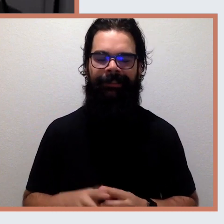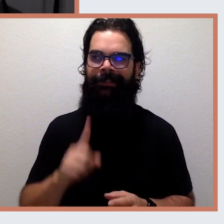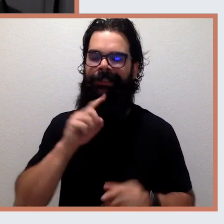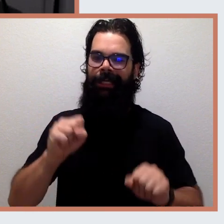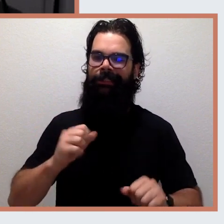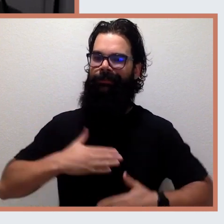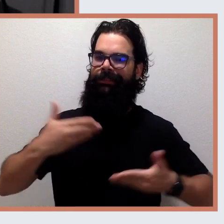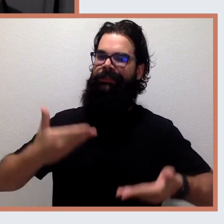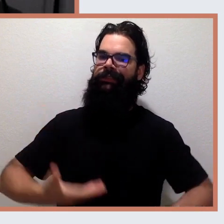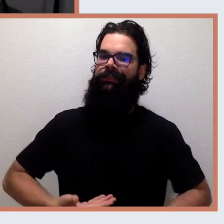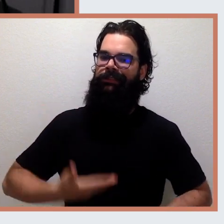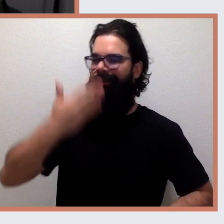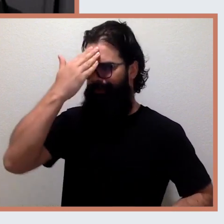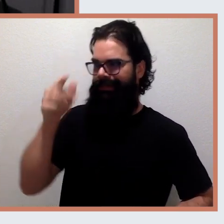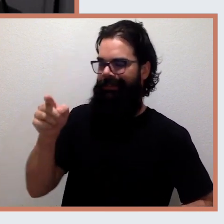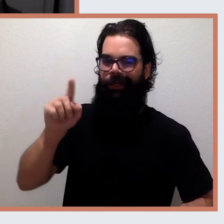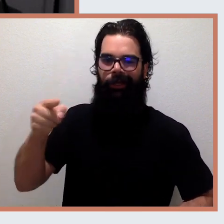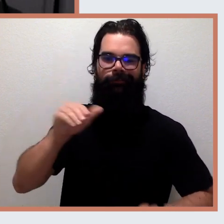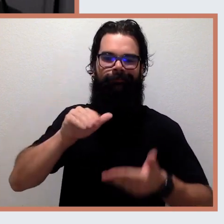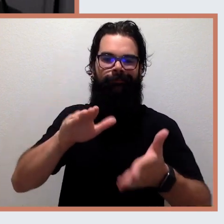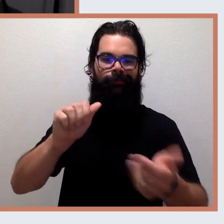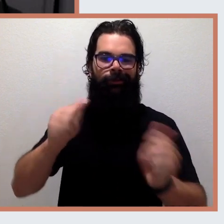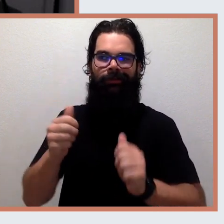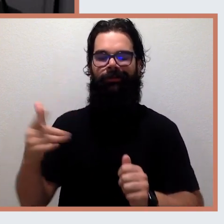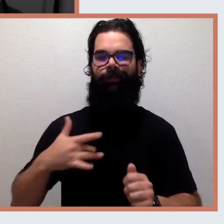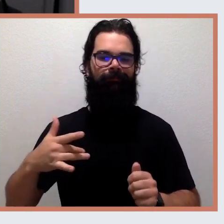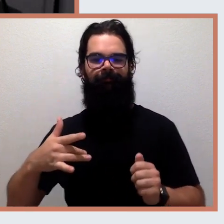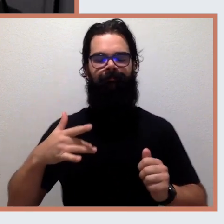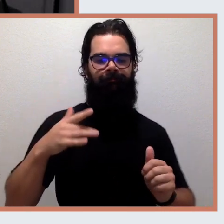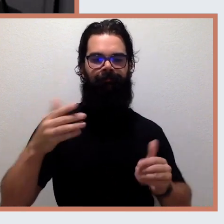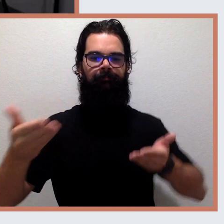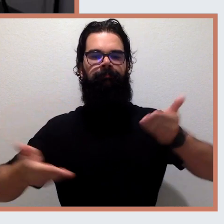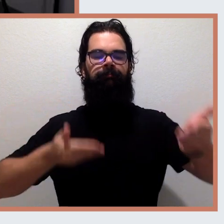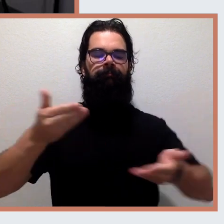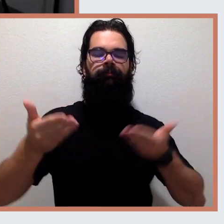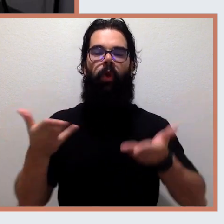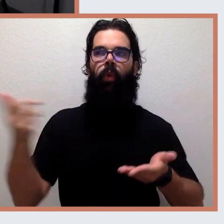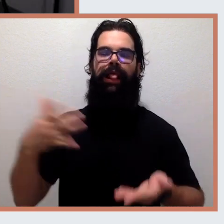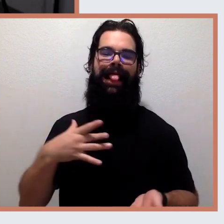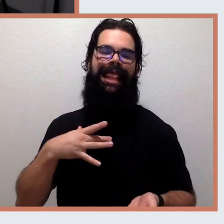It's not being done as much as they're claiming, and it's really upsetting, and the only way it's going to change